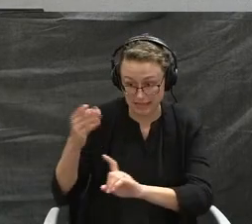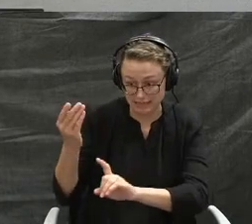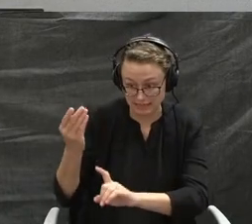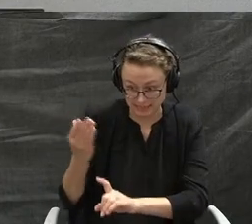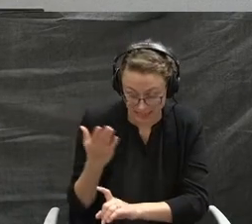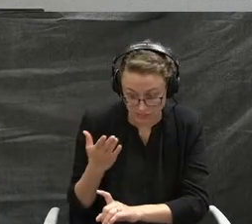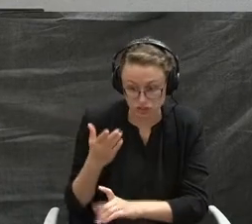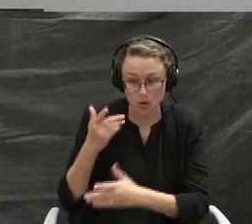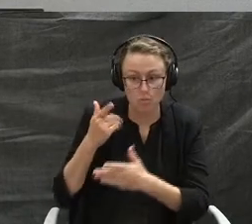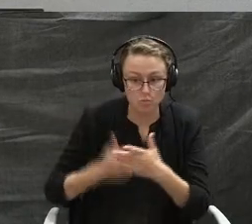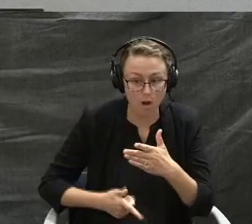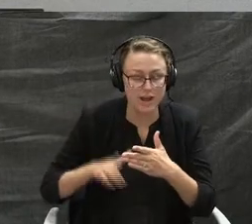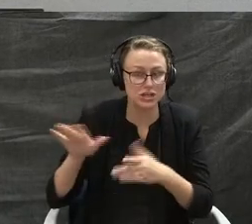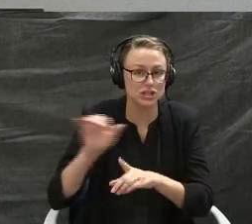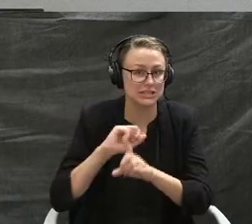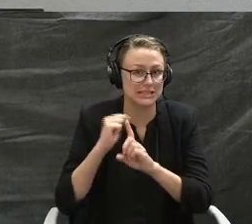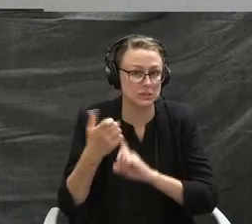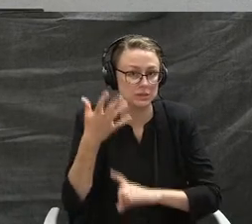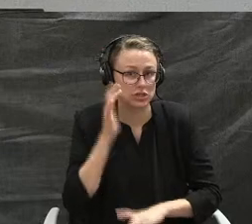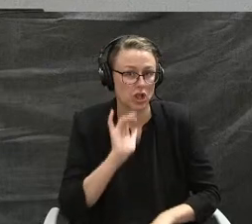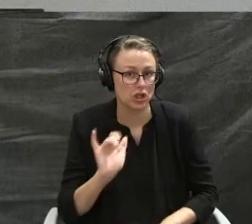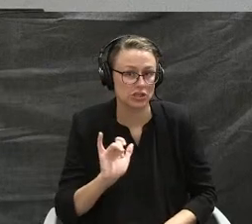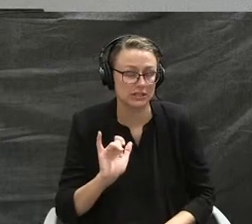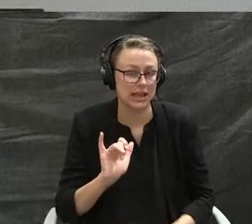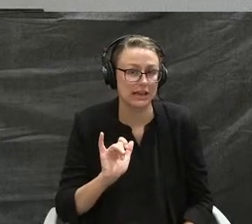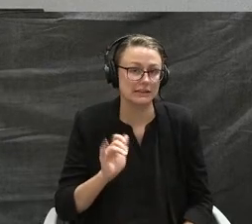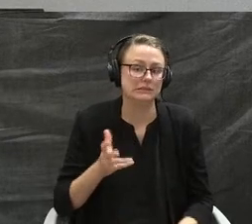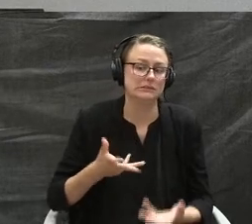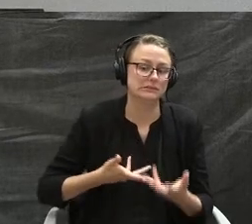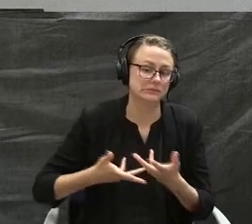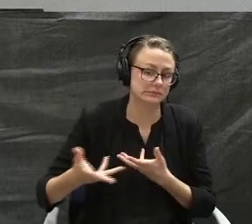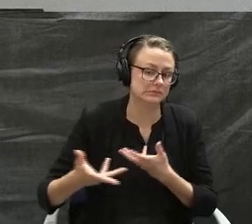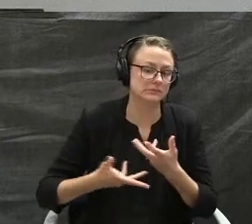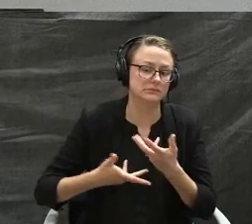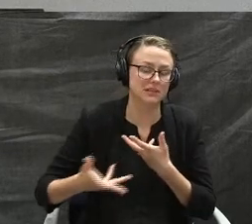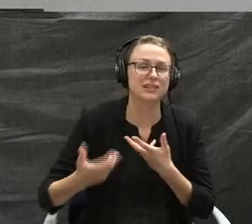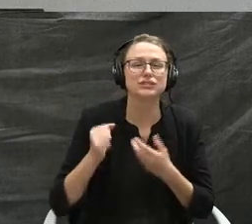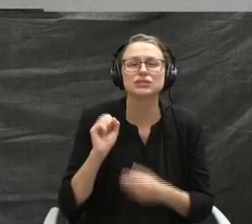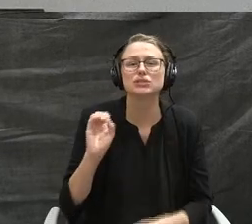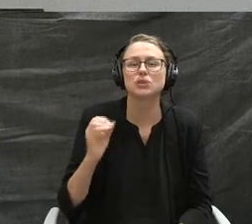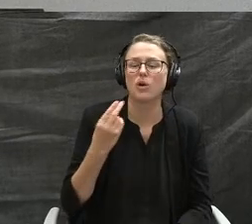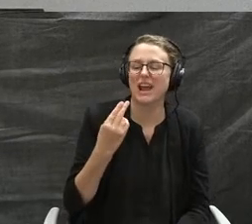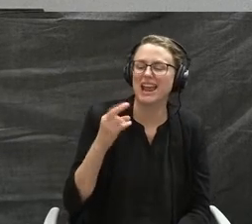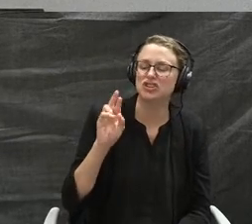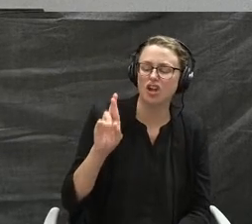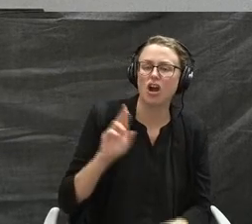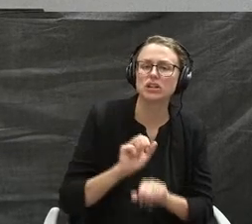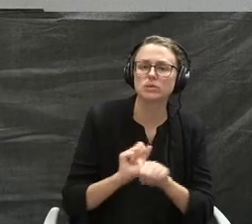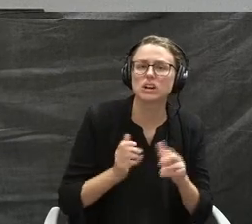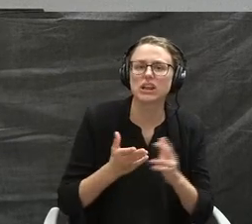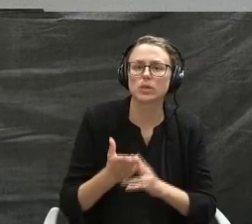situation might be, and so the human resources working through that. Pick it.